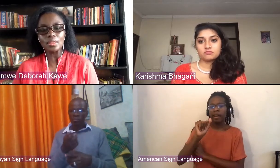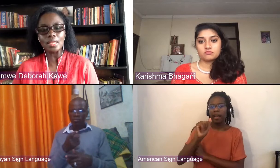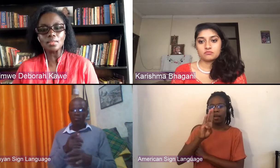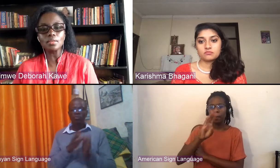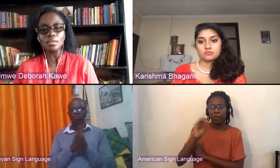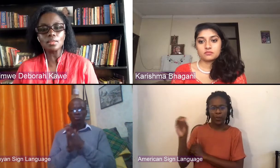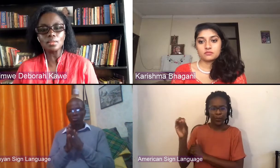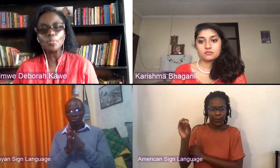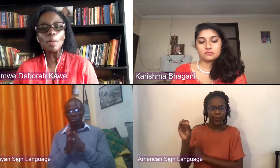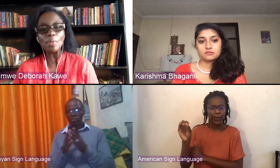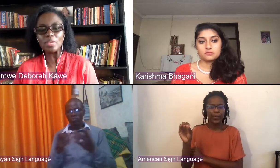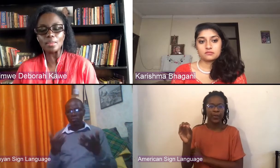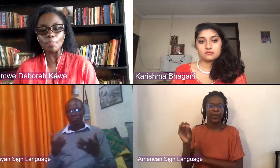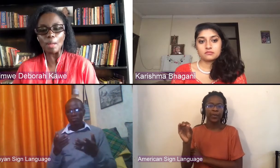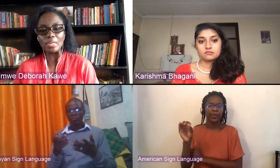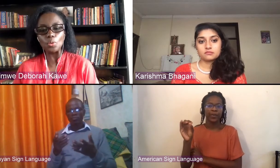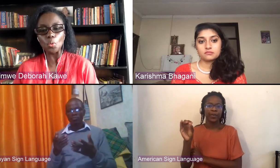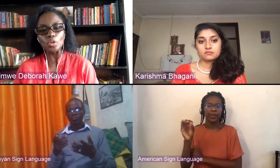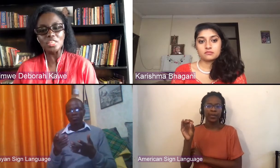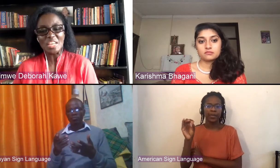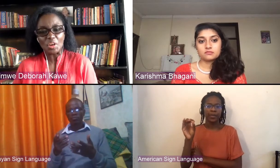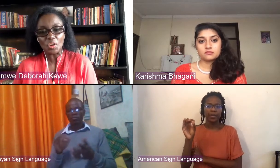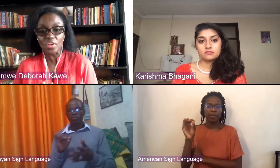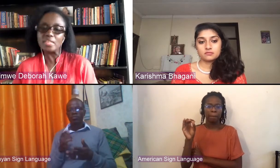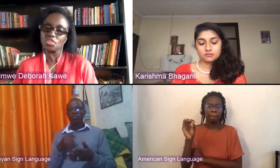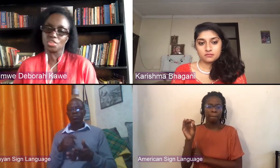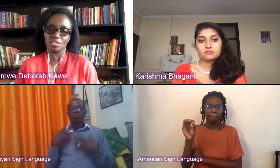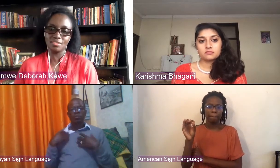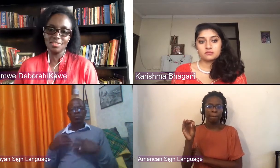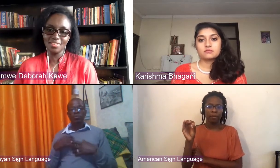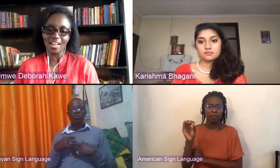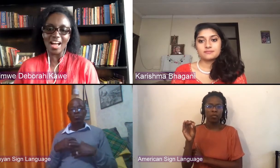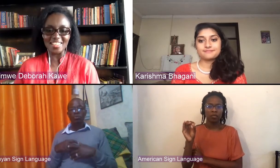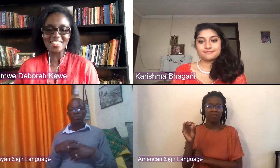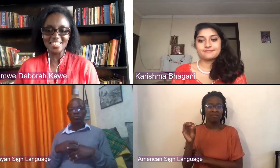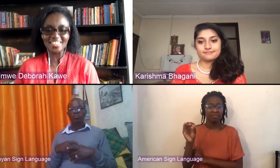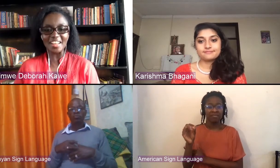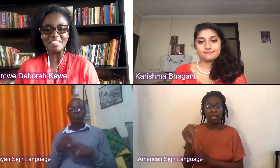that probably the public would cringe at, yeah.